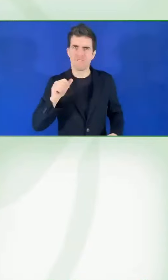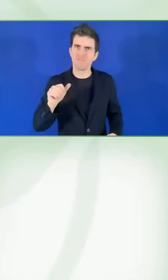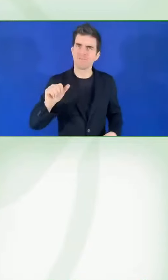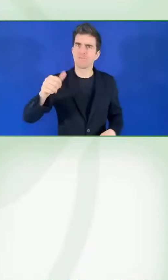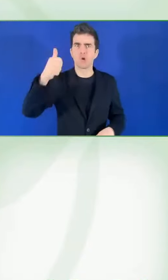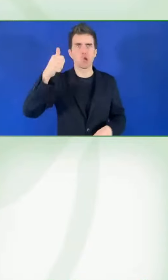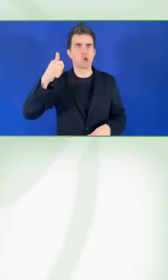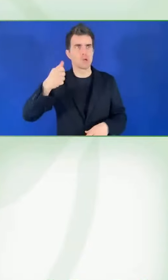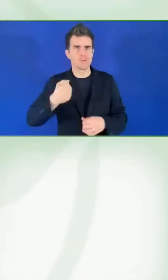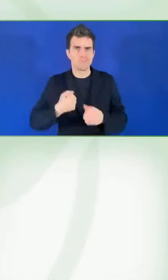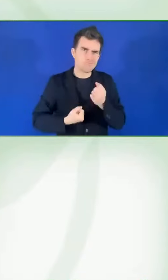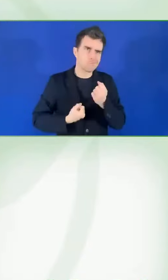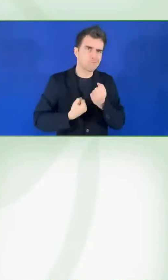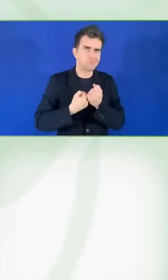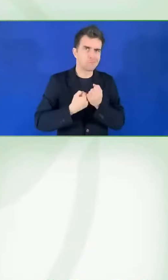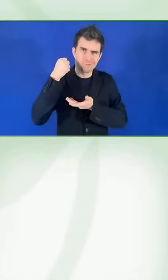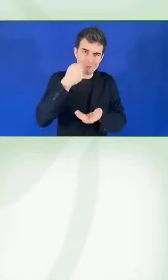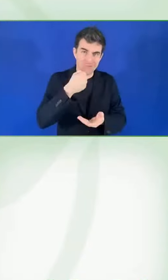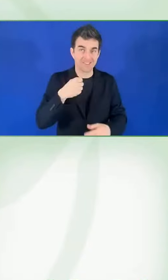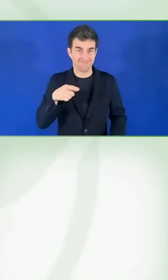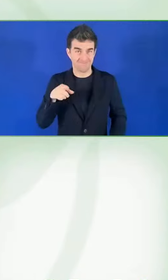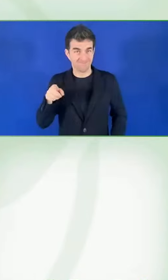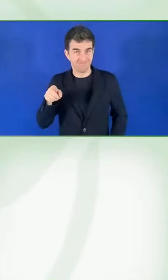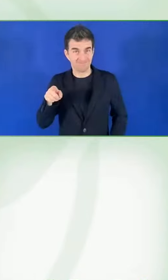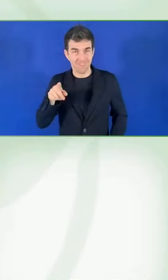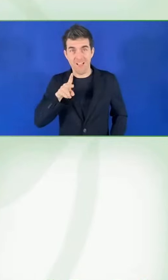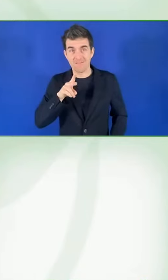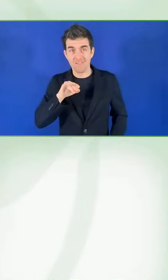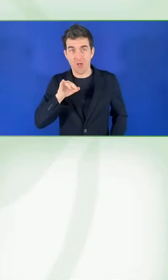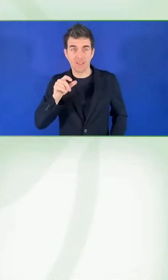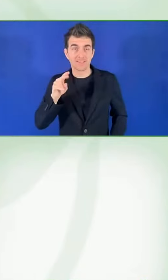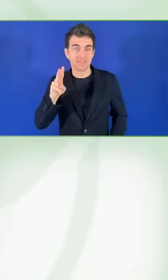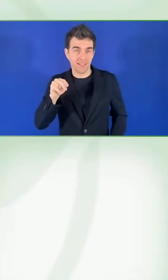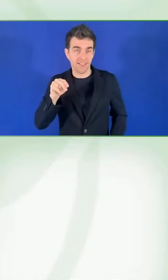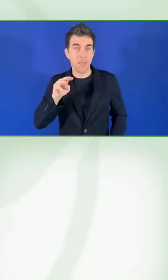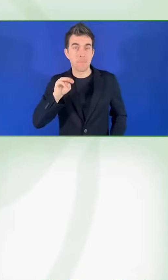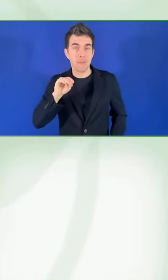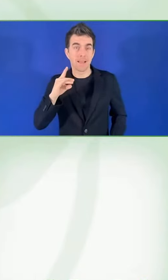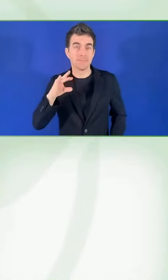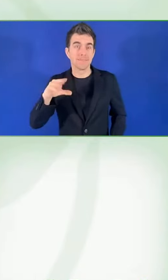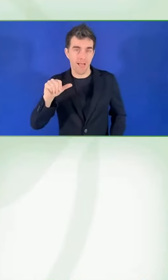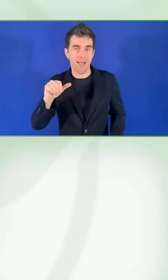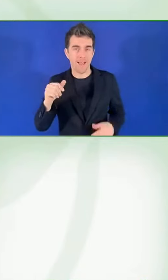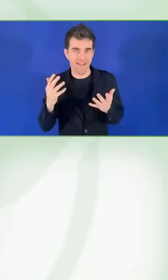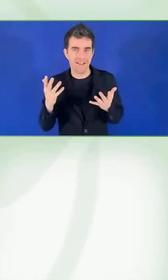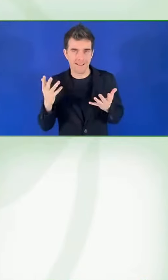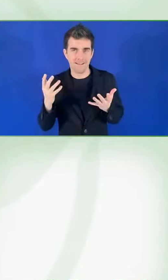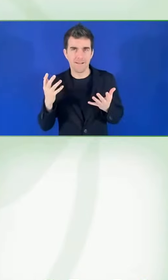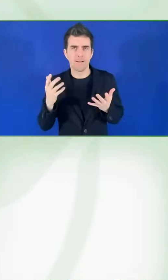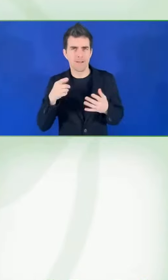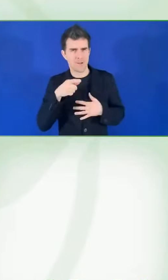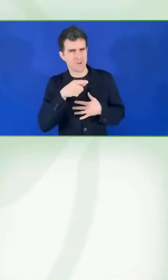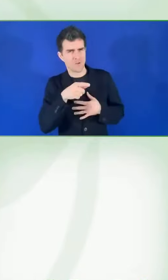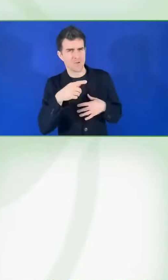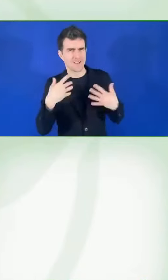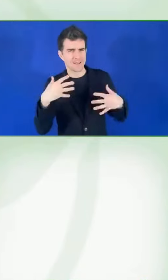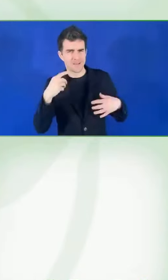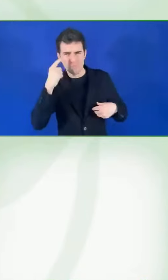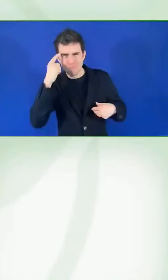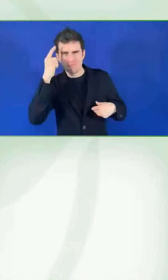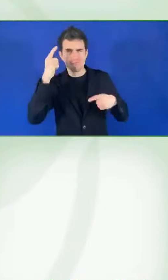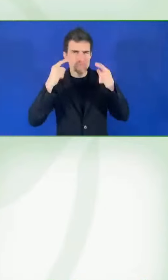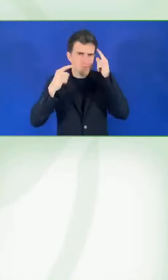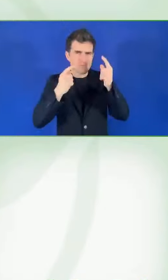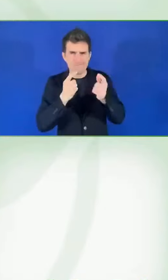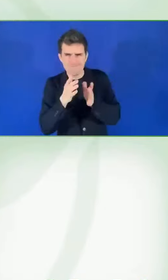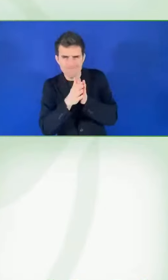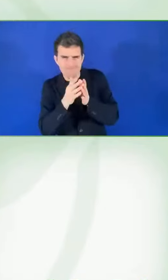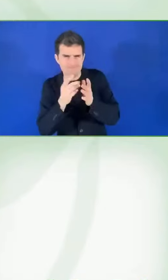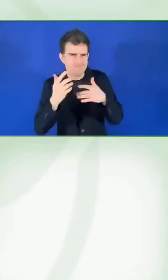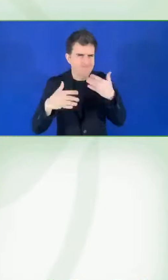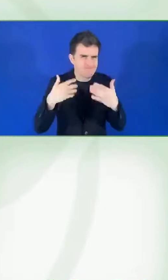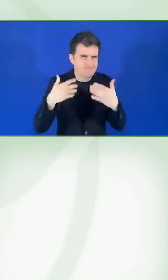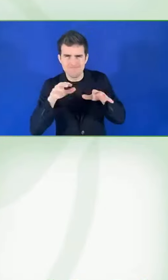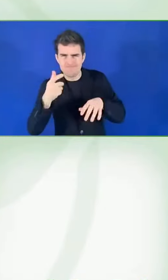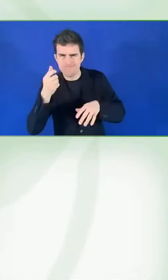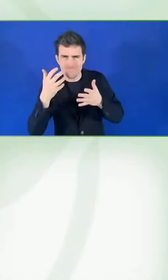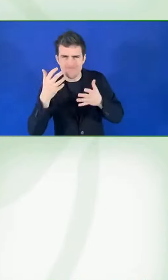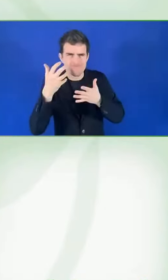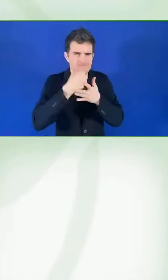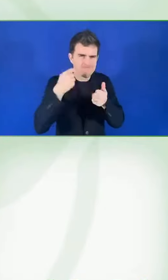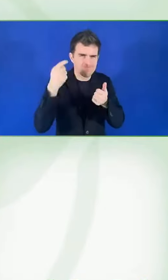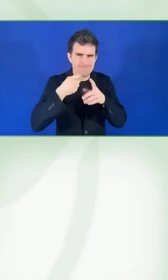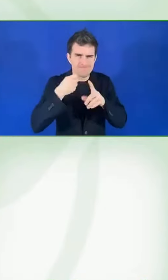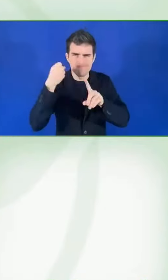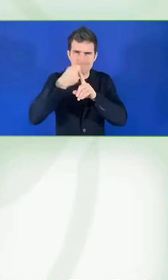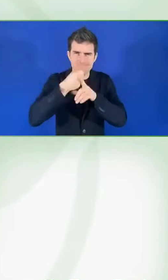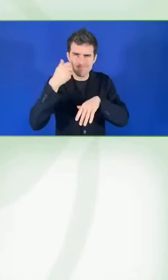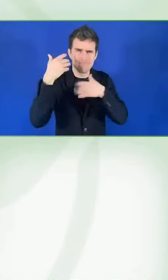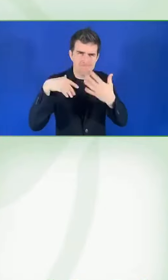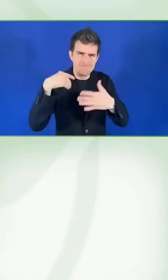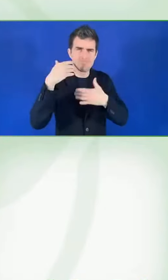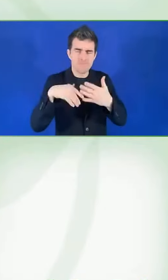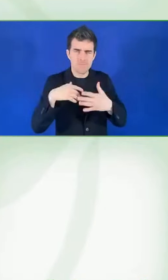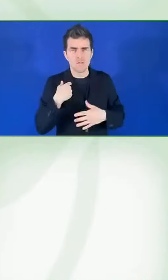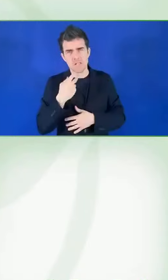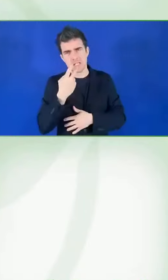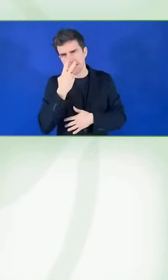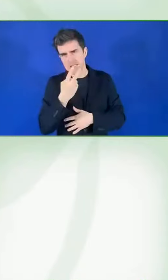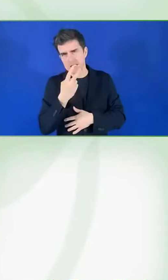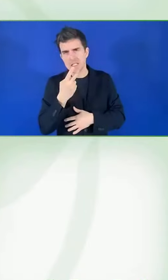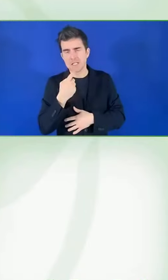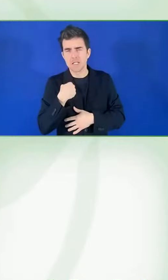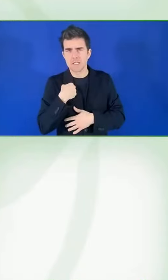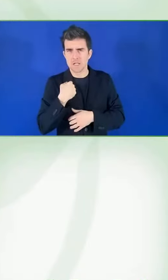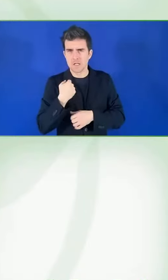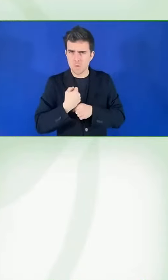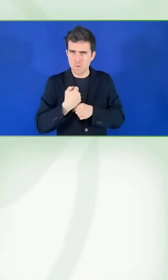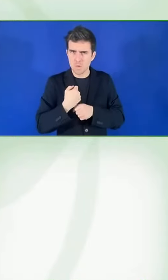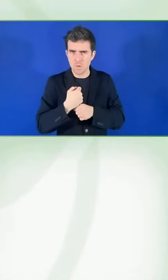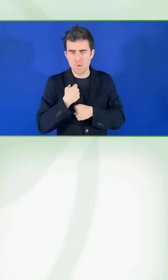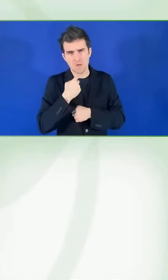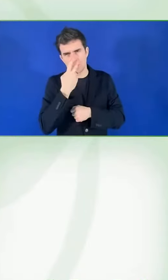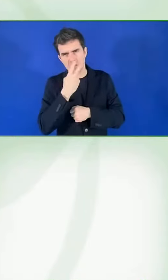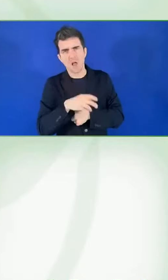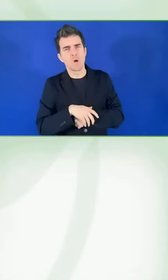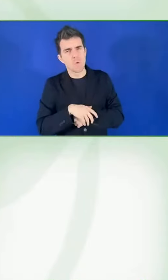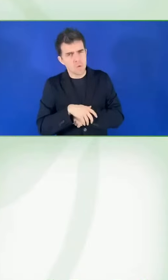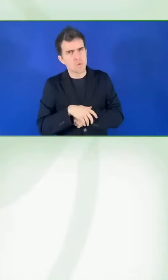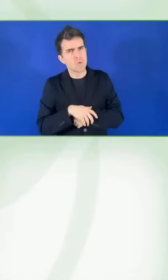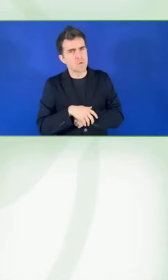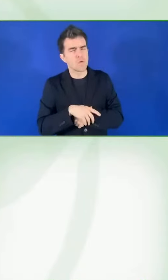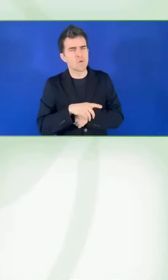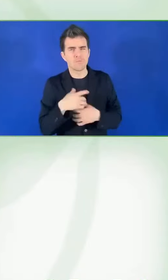You were doing a job, you also a social entrepreneur, also you were doing activism and speaking,